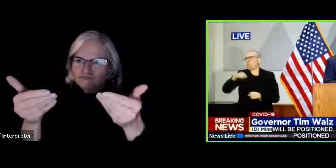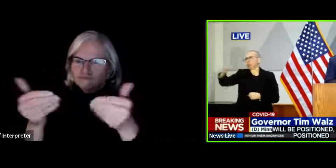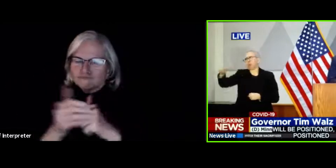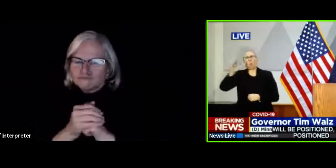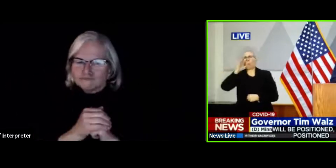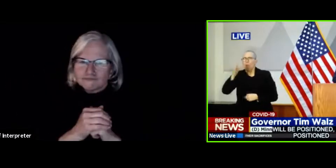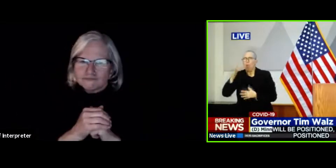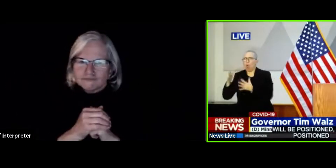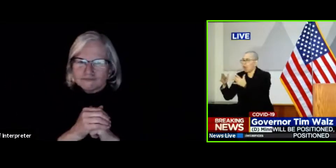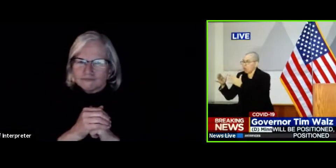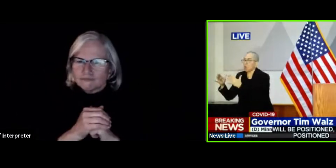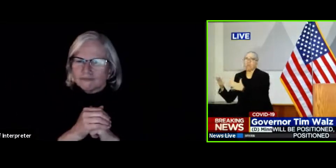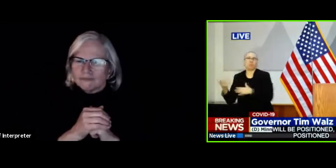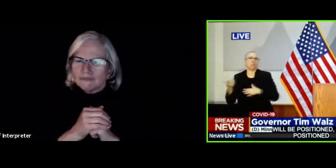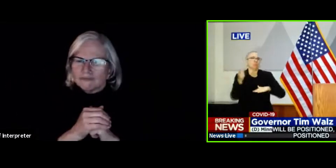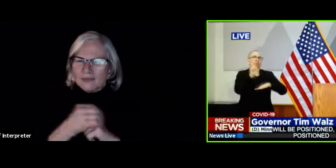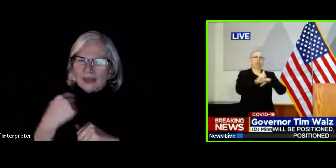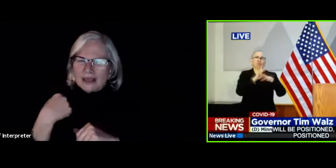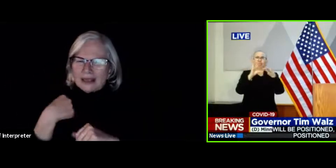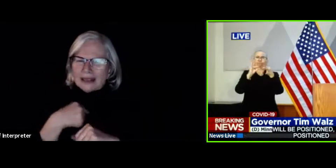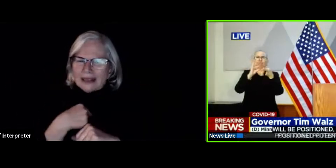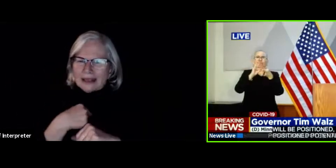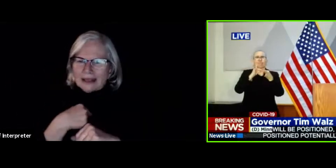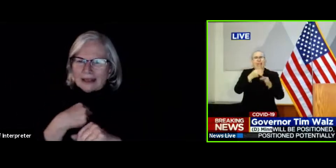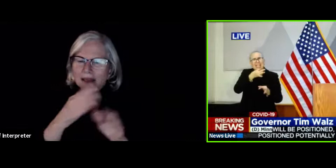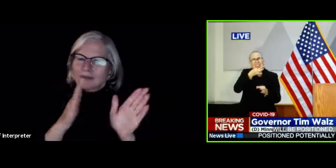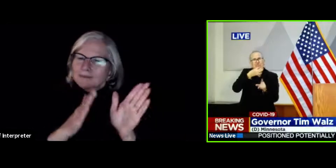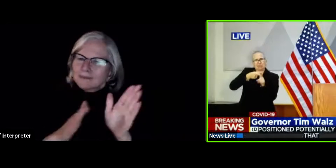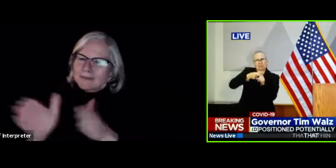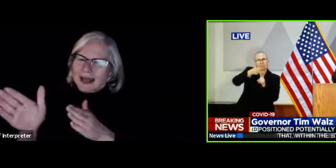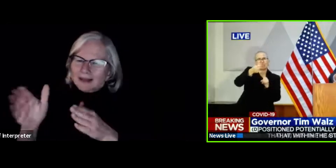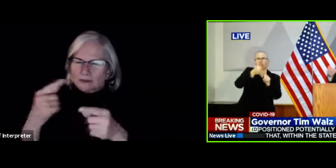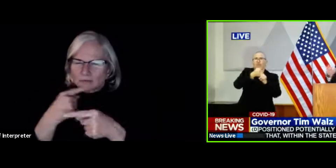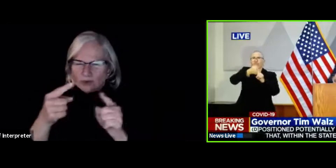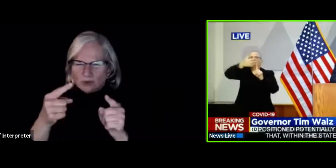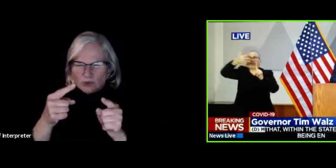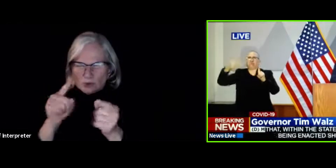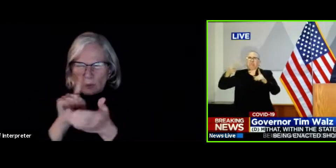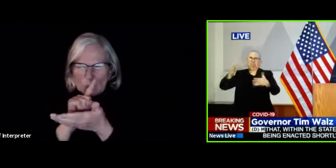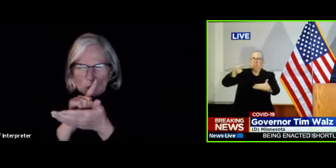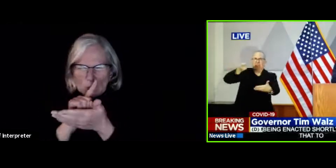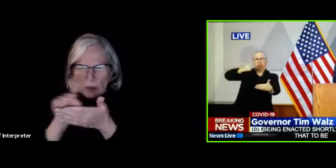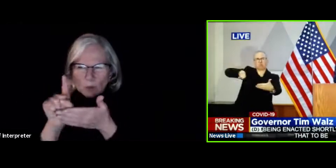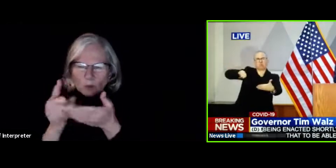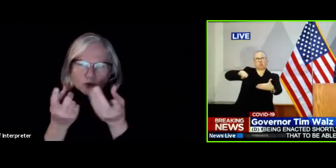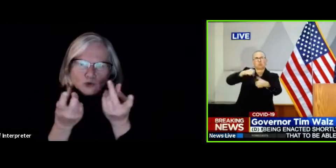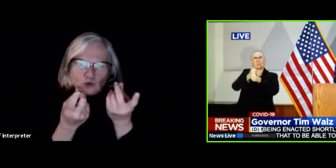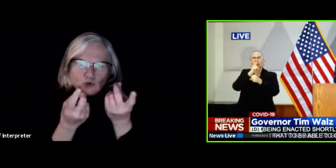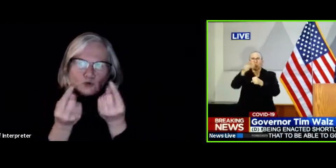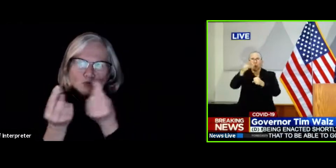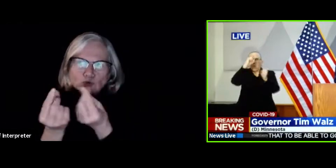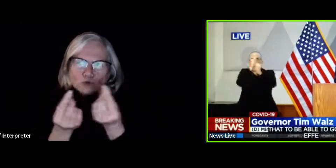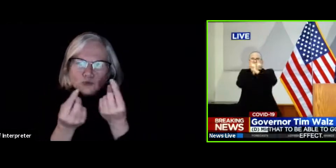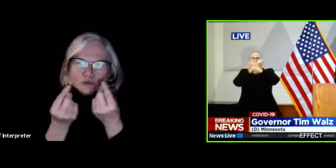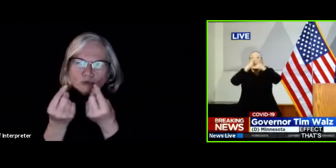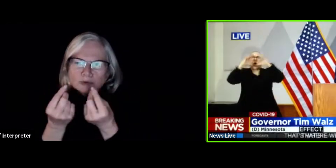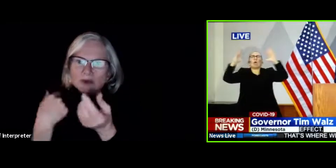WERE BEHIND THIS, WHAT THE PLAN LOOKS LIKE WITHIN THE NEXT WEEK OR SO TO MAKE SURE THAT'S BEING LAID OUT BUT IT'S BEING DISCUSSED. OF COURSE, MOST OF THESE VACCINATIONS